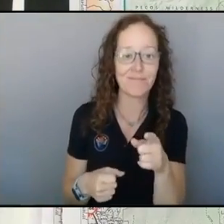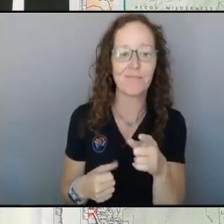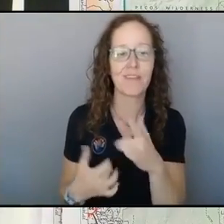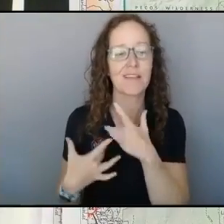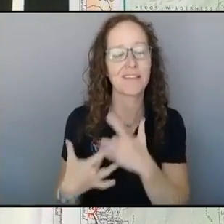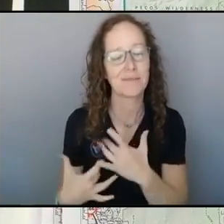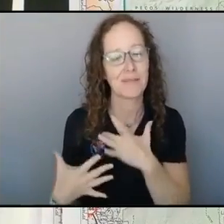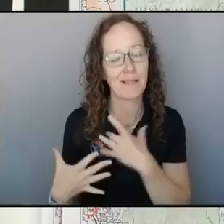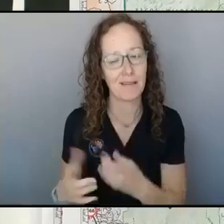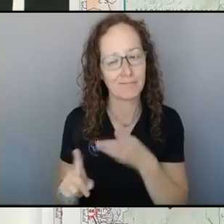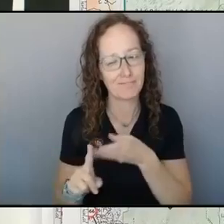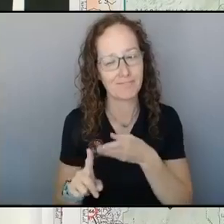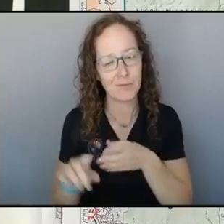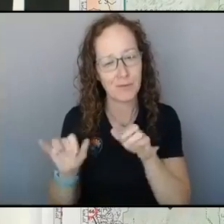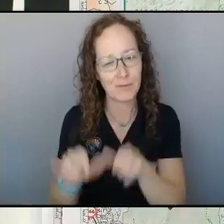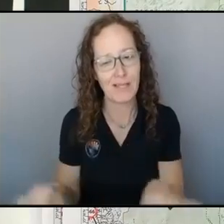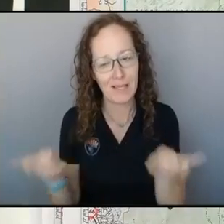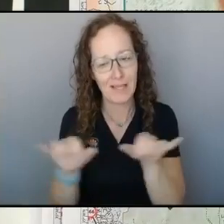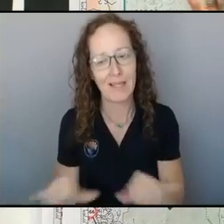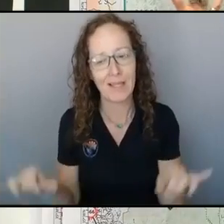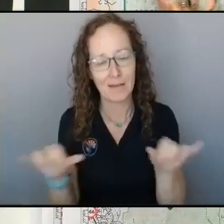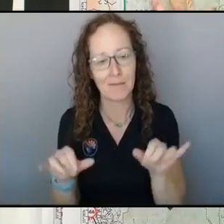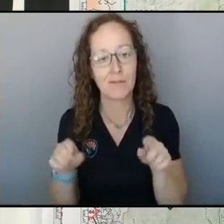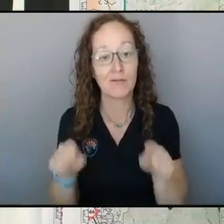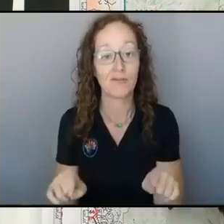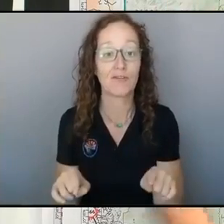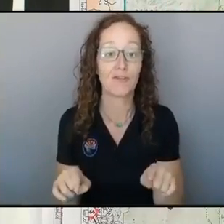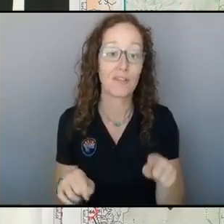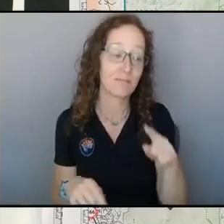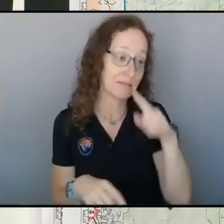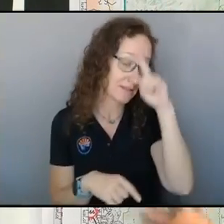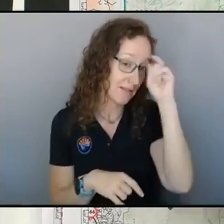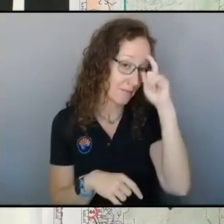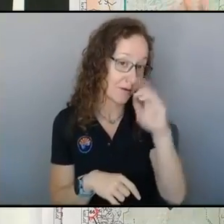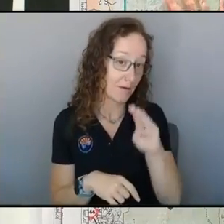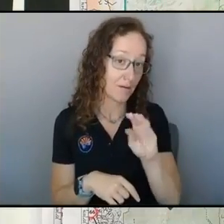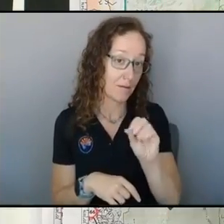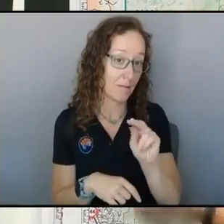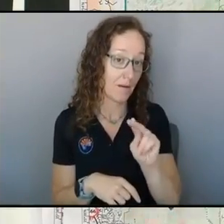monsoon season, we see them kind of start up over the spine